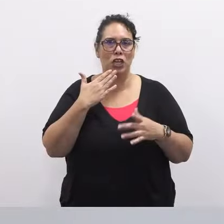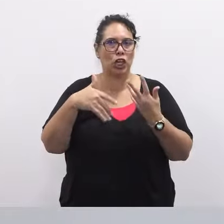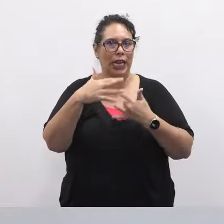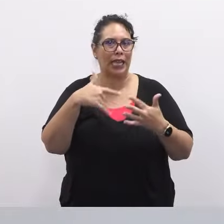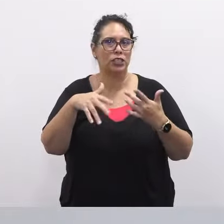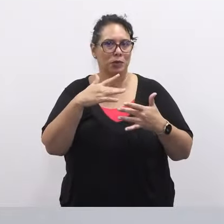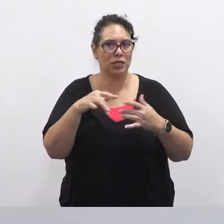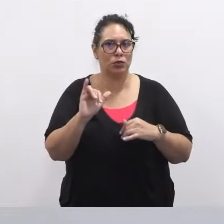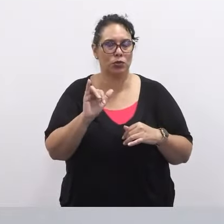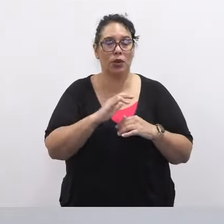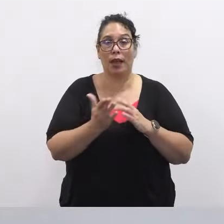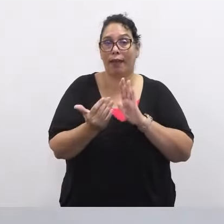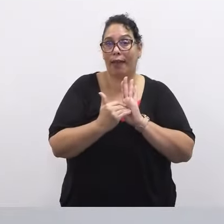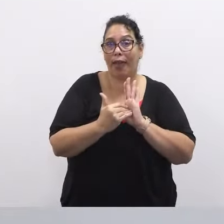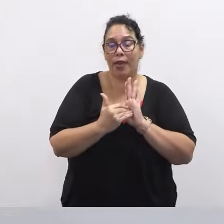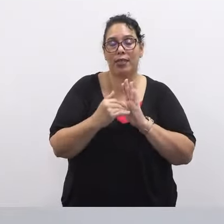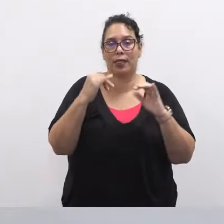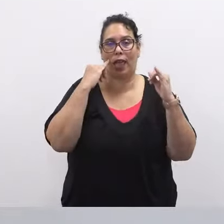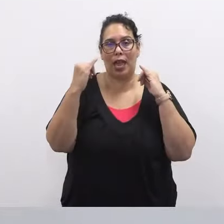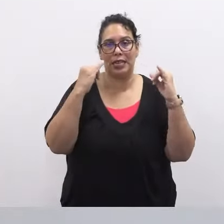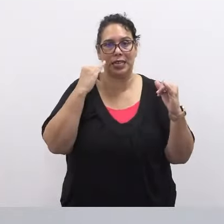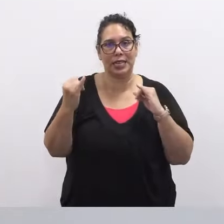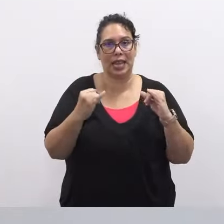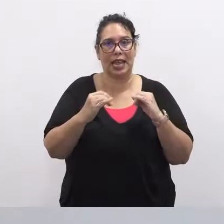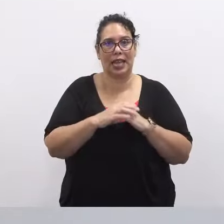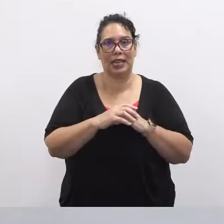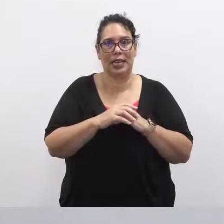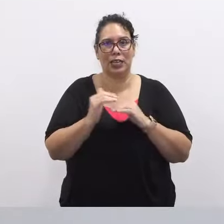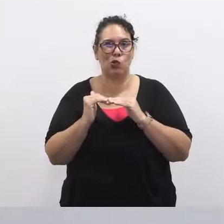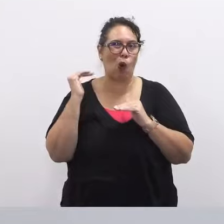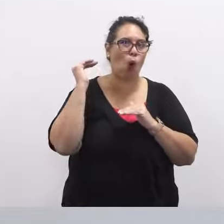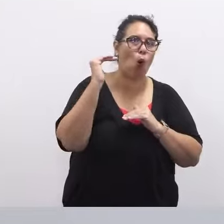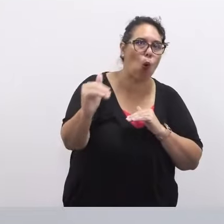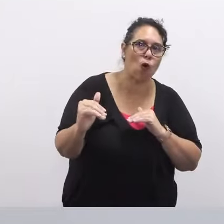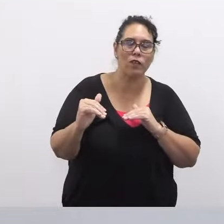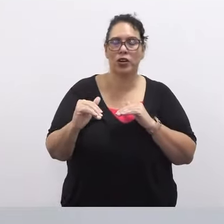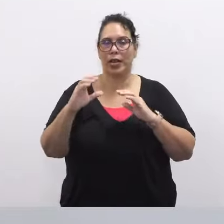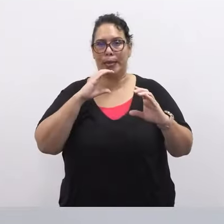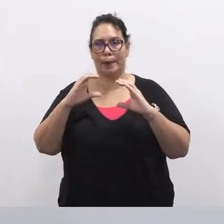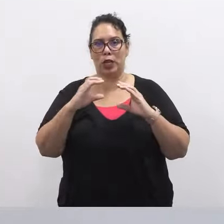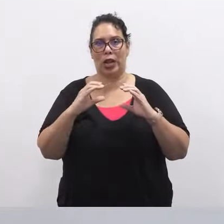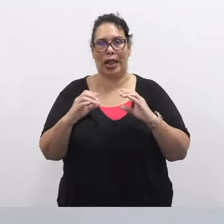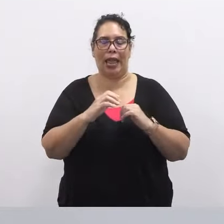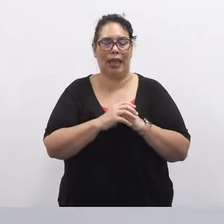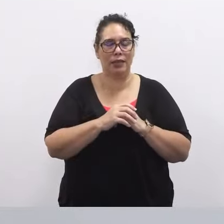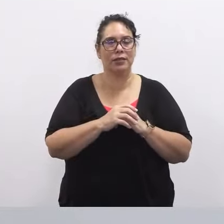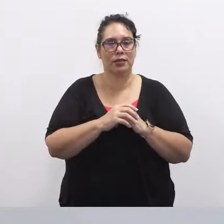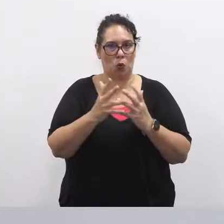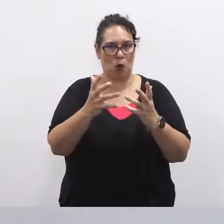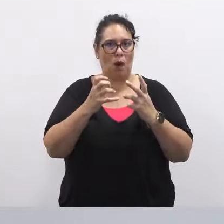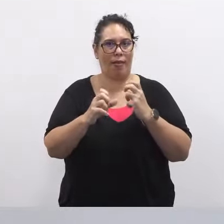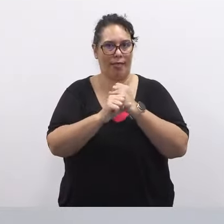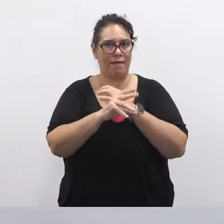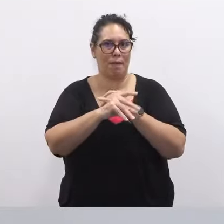And again, the idea is just to over-communicate to our community that we are looking for that feedback on redistricting.